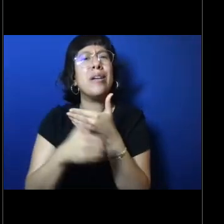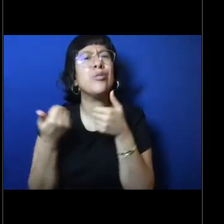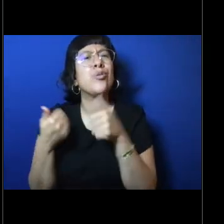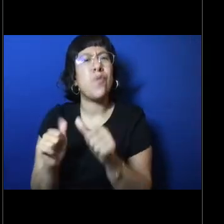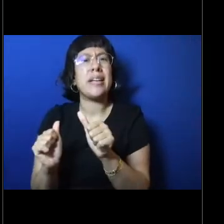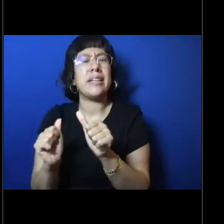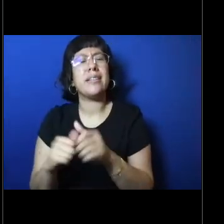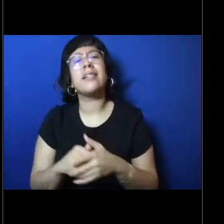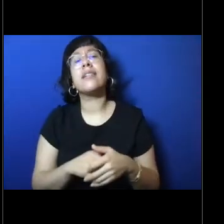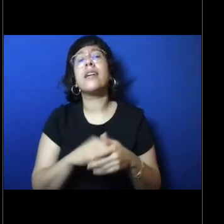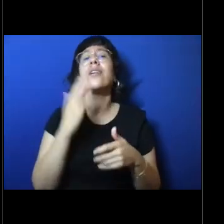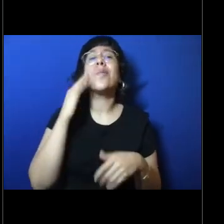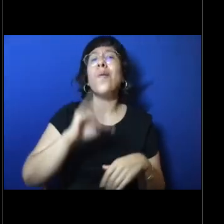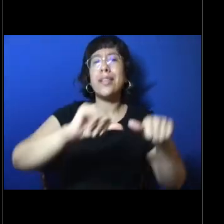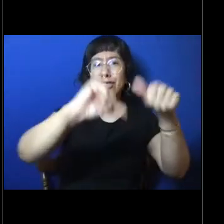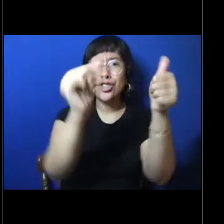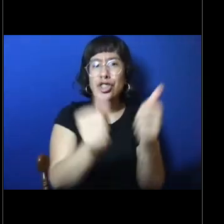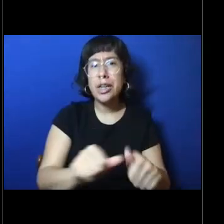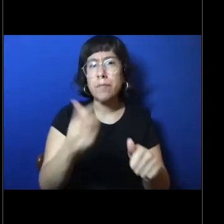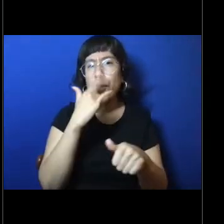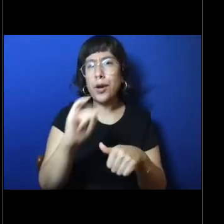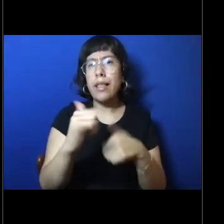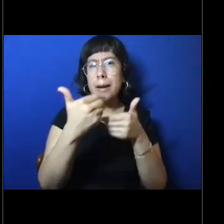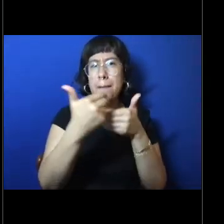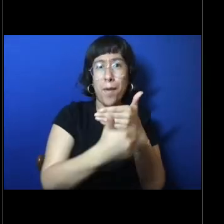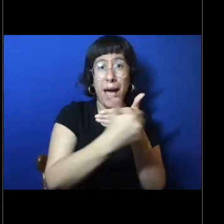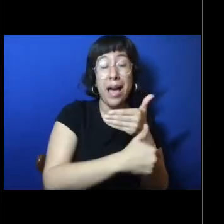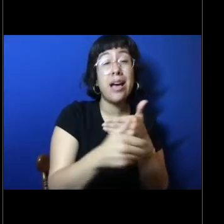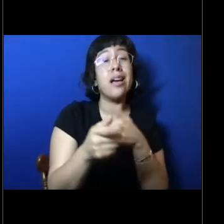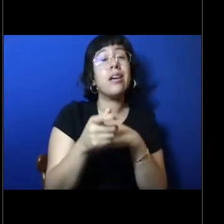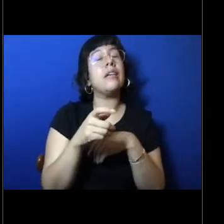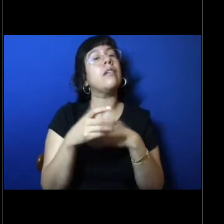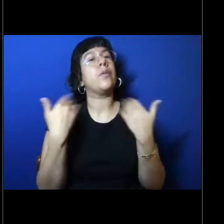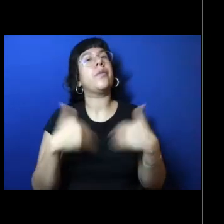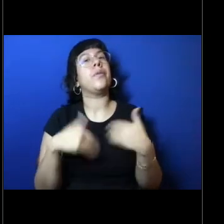And it's about about 10, 20 pounds max, you know, so it's small.